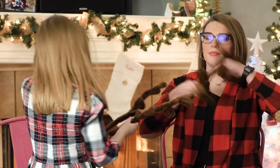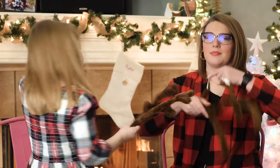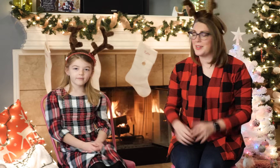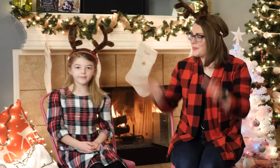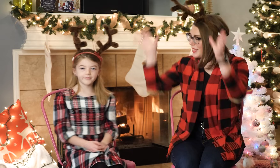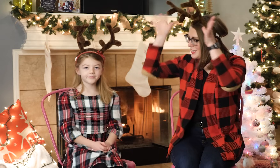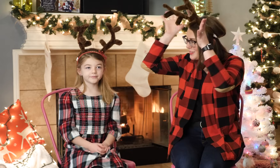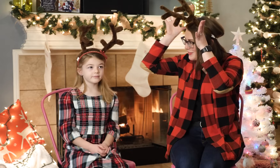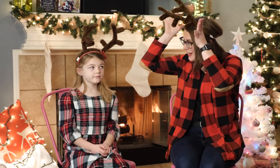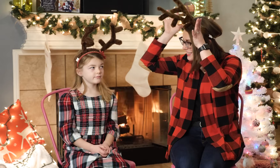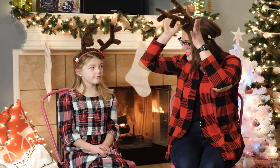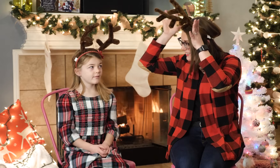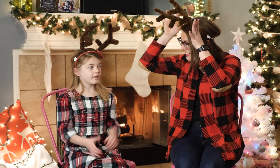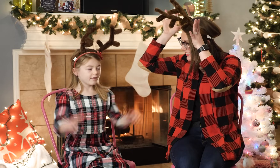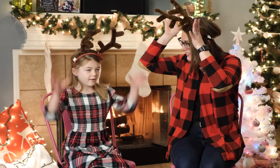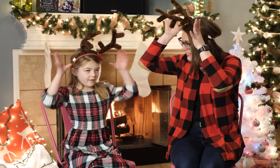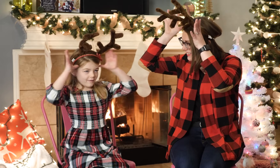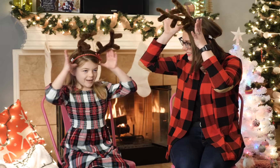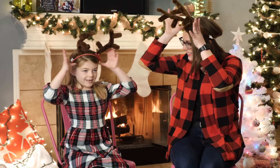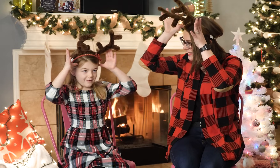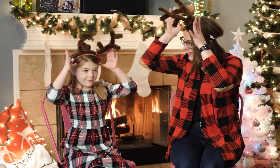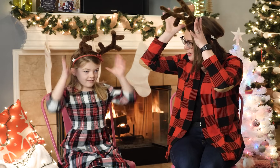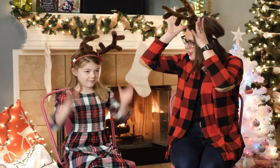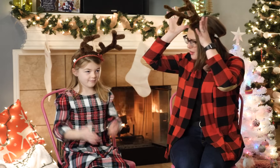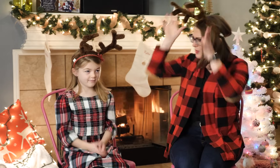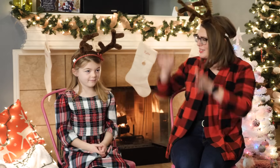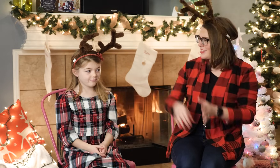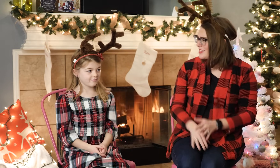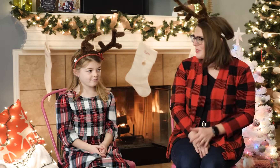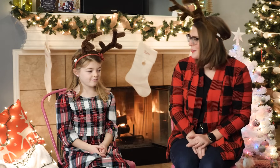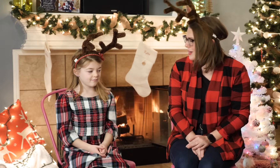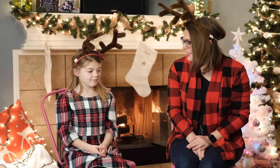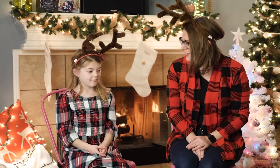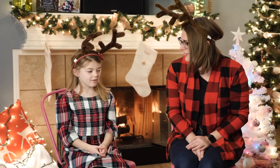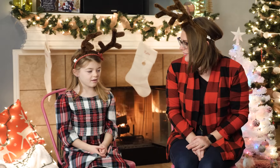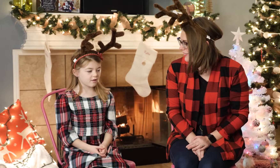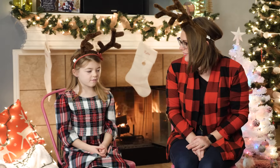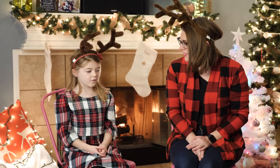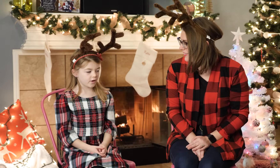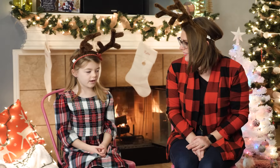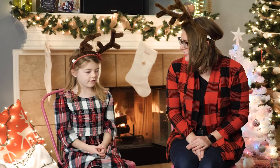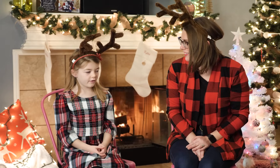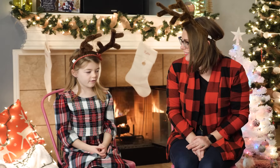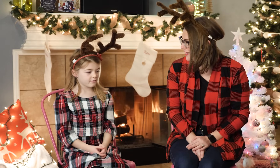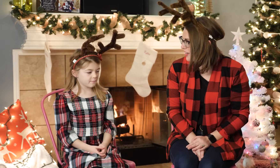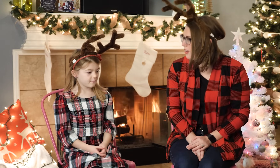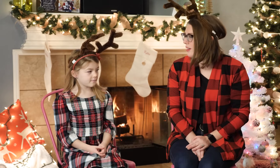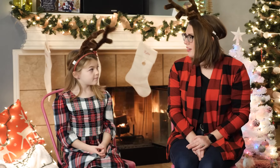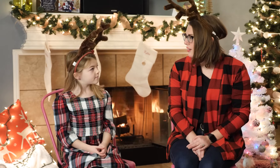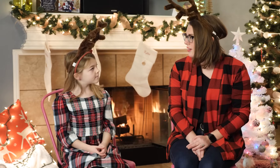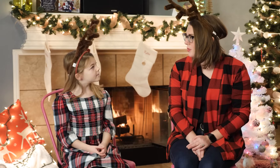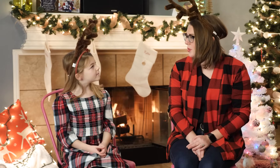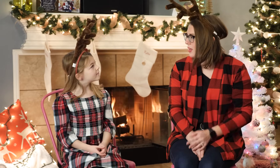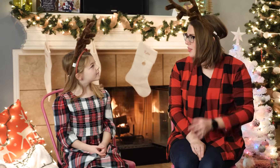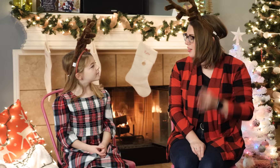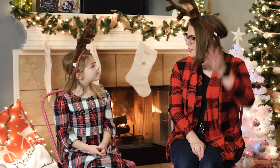Okay. Can you do reindeer? REINDEER Why is that the sign for reindeer? For the antlers. What do we have on our head